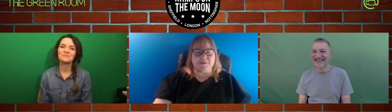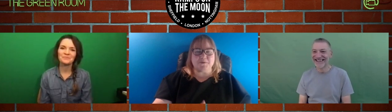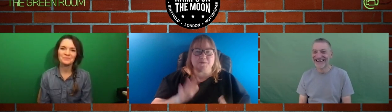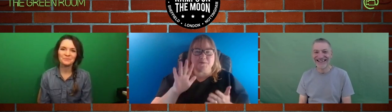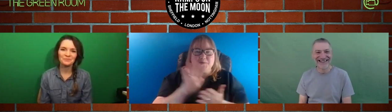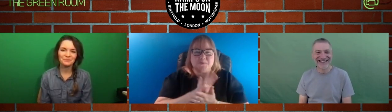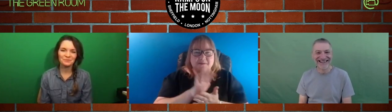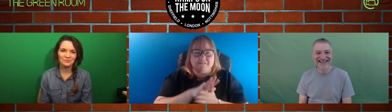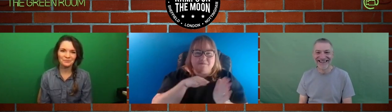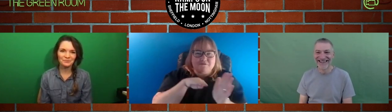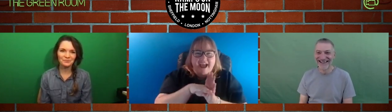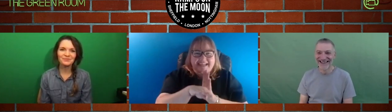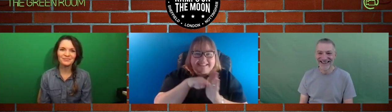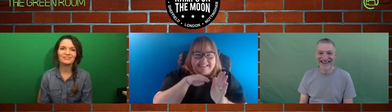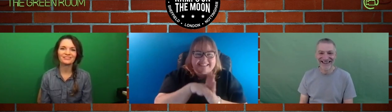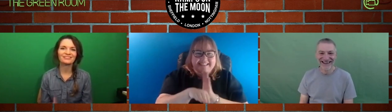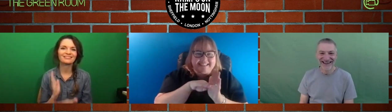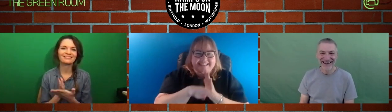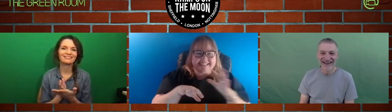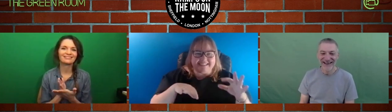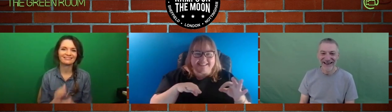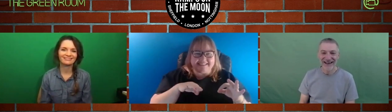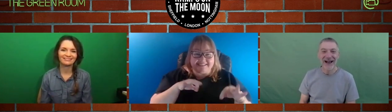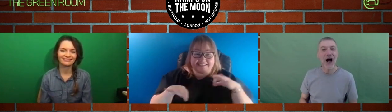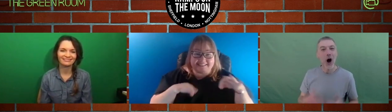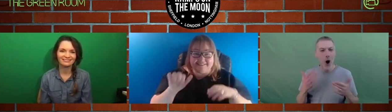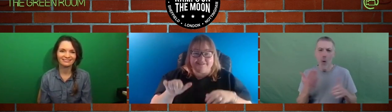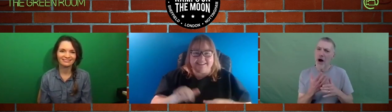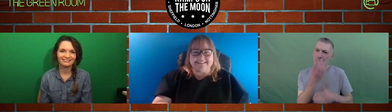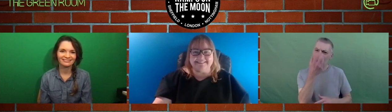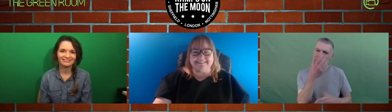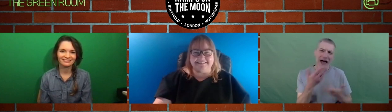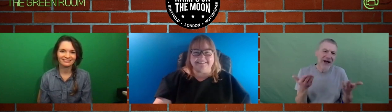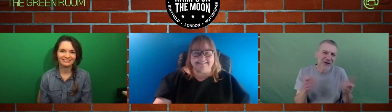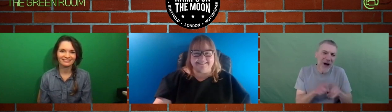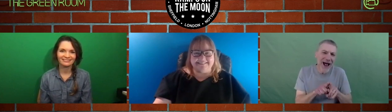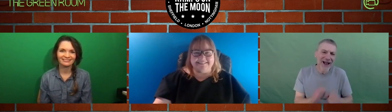weren't they? Those ones. RH: And working with Clare as well.